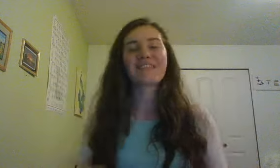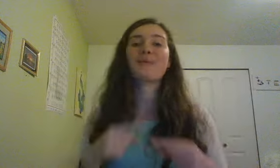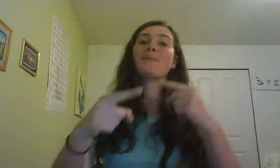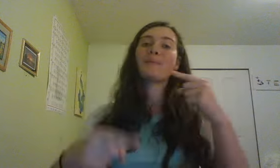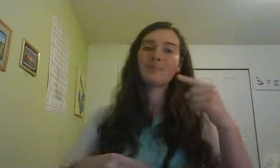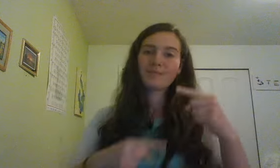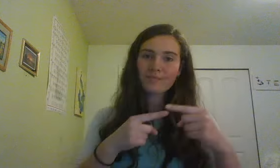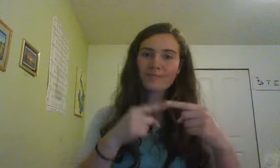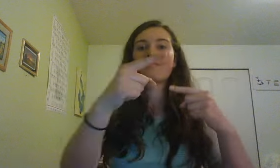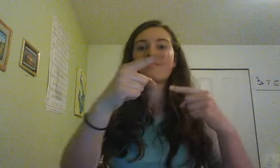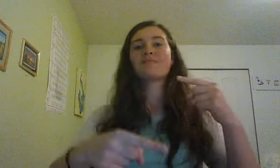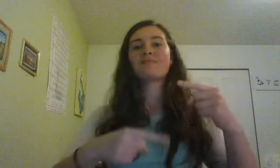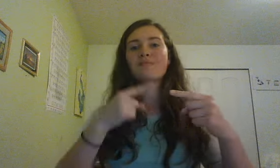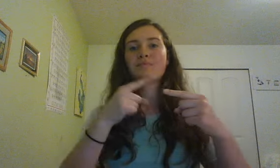It always happened like this.